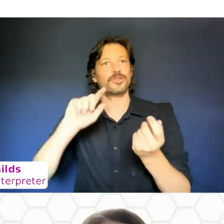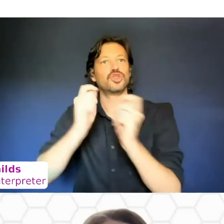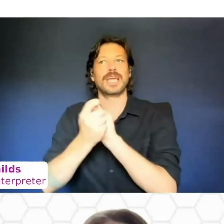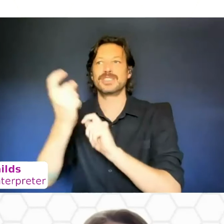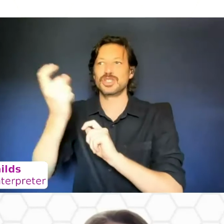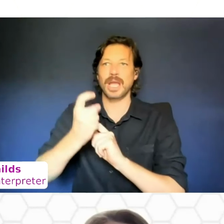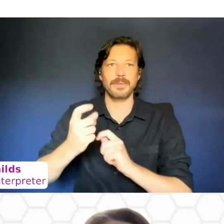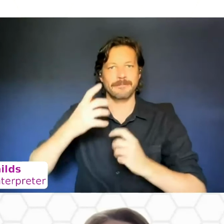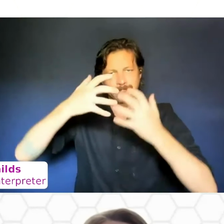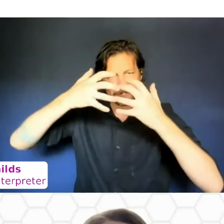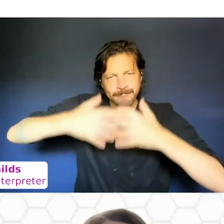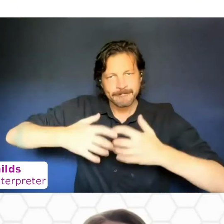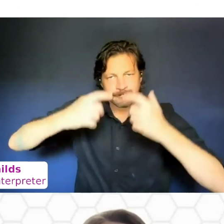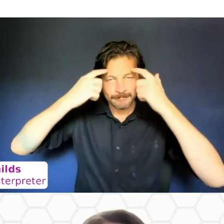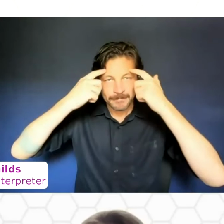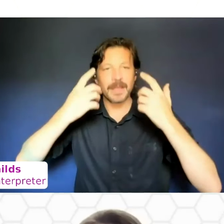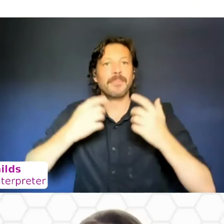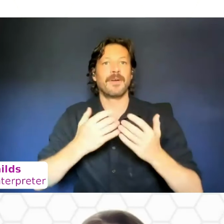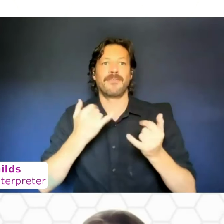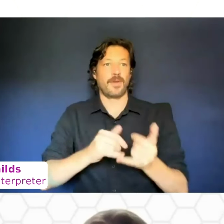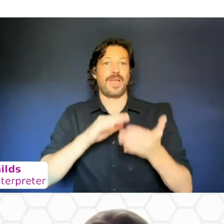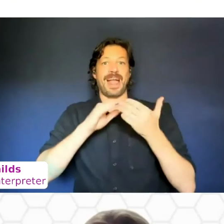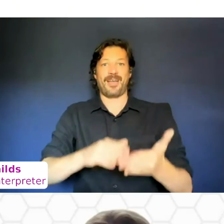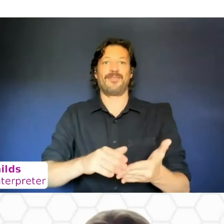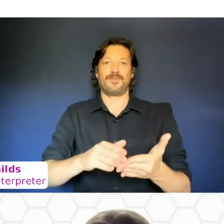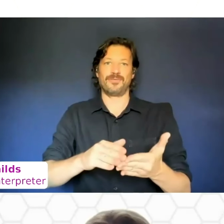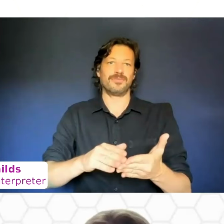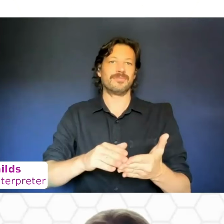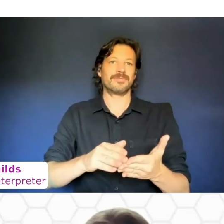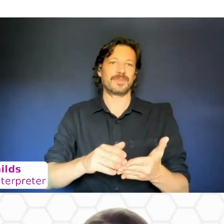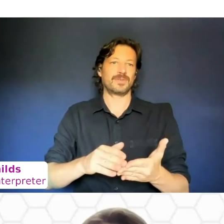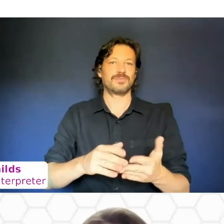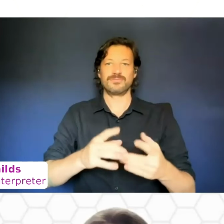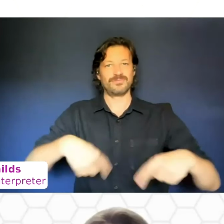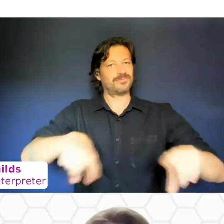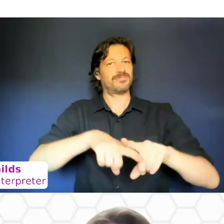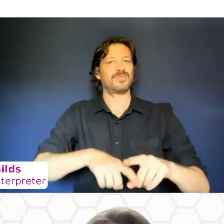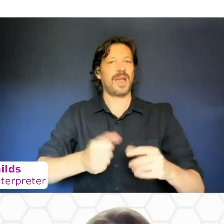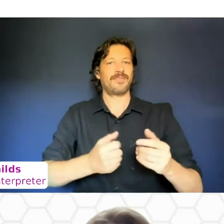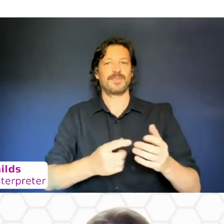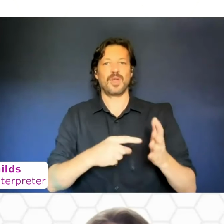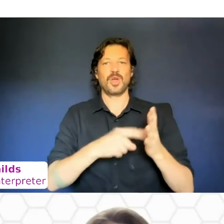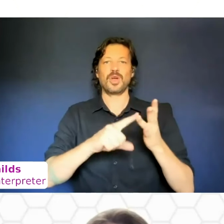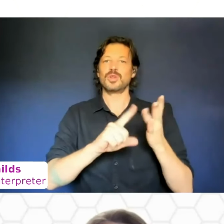really helpful for advocates to have these tools in their kits and also to have the knowledge